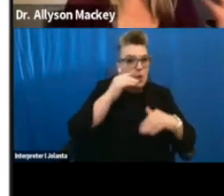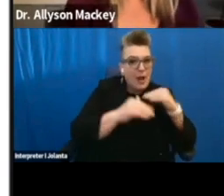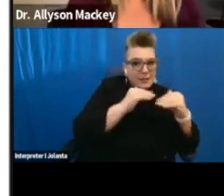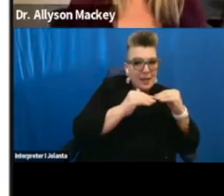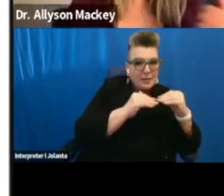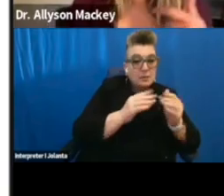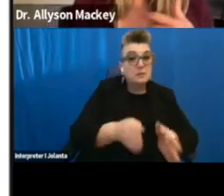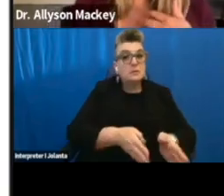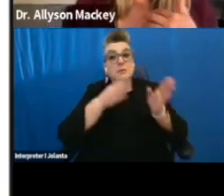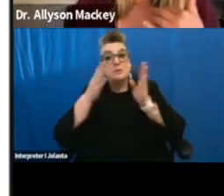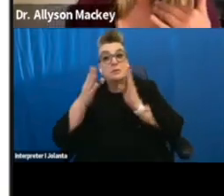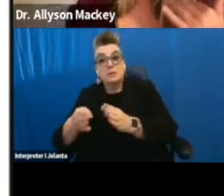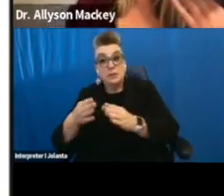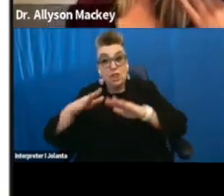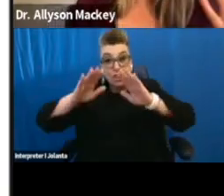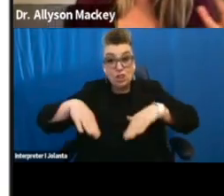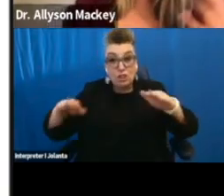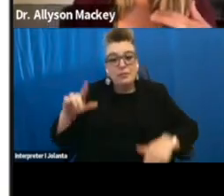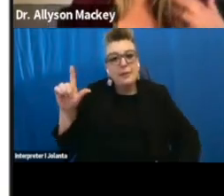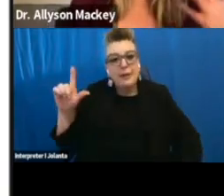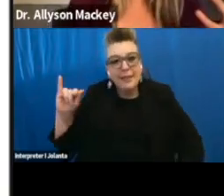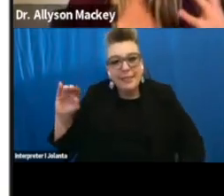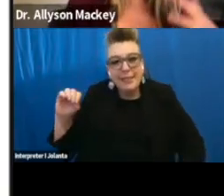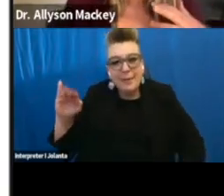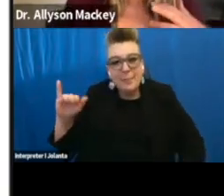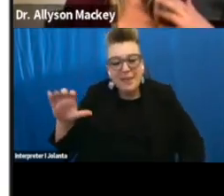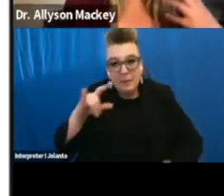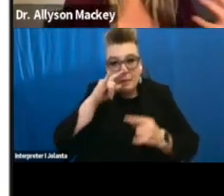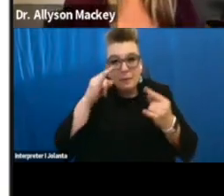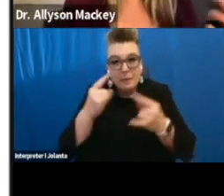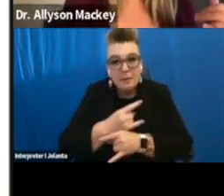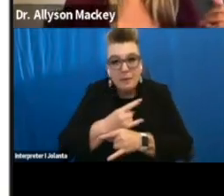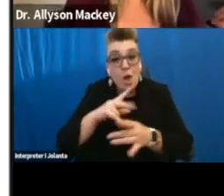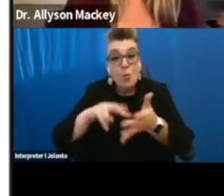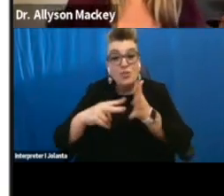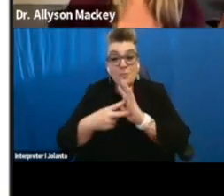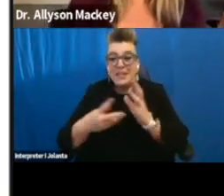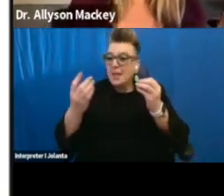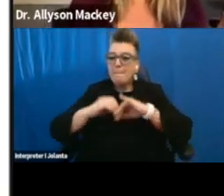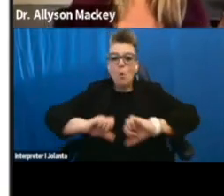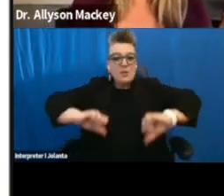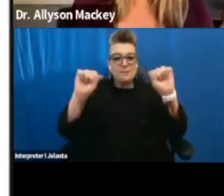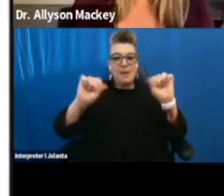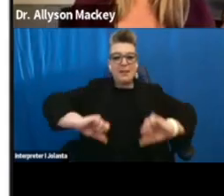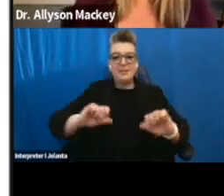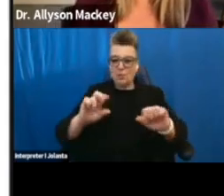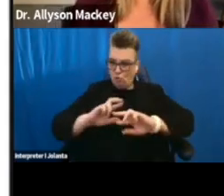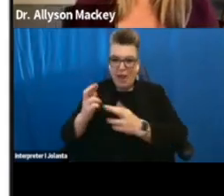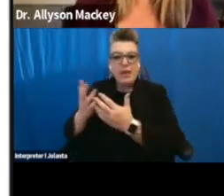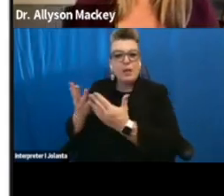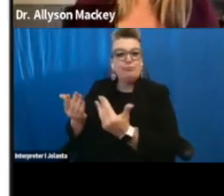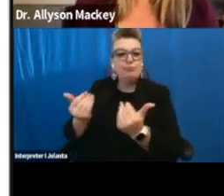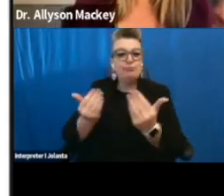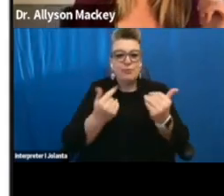of consistent with this idea that children's brains have more space for emotional processing